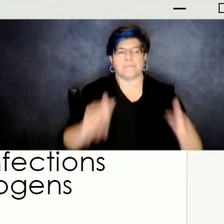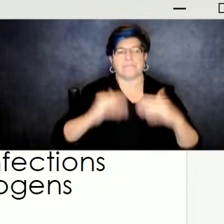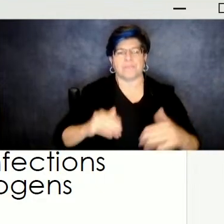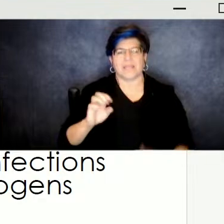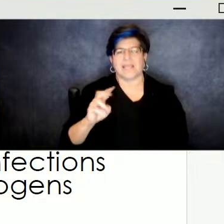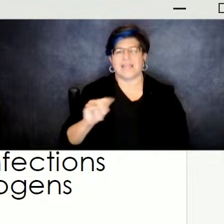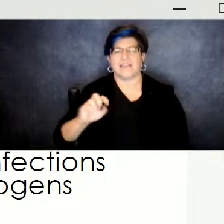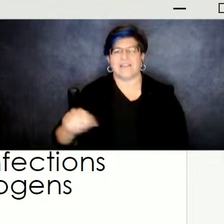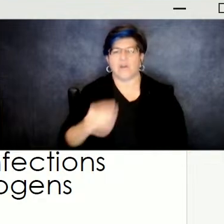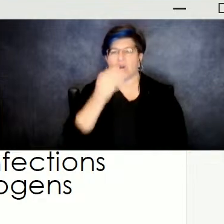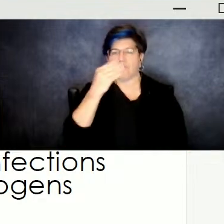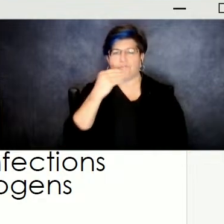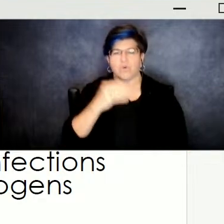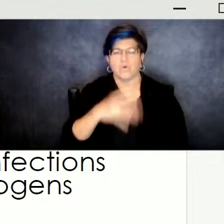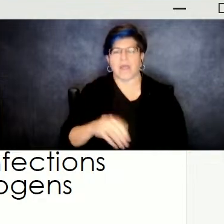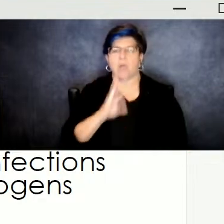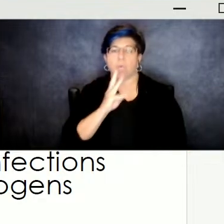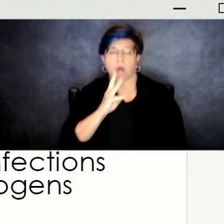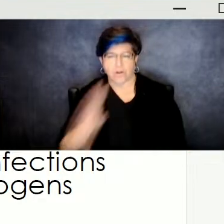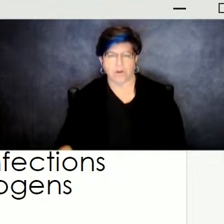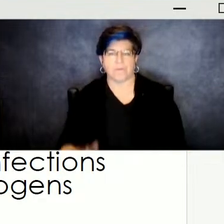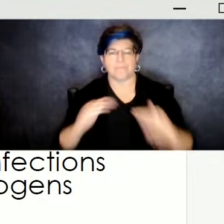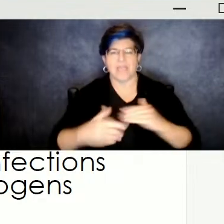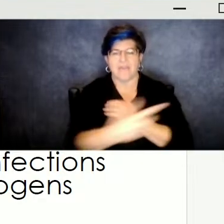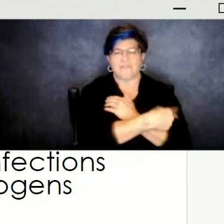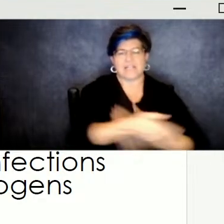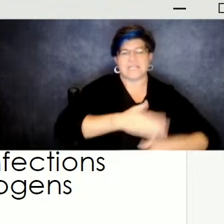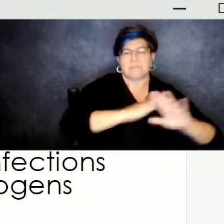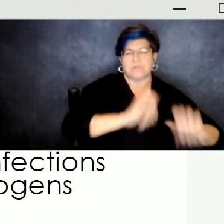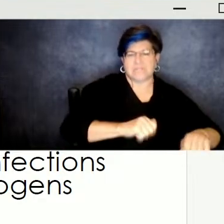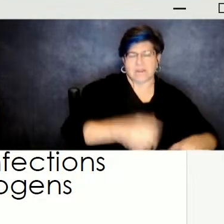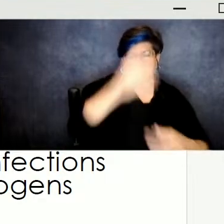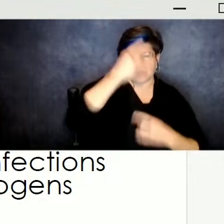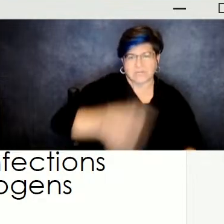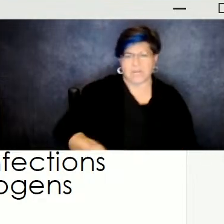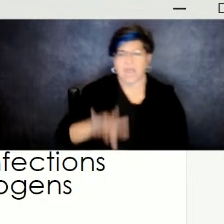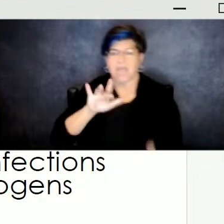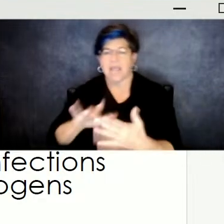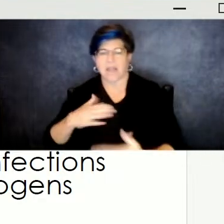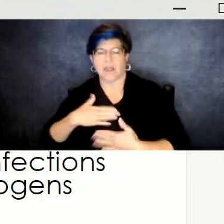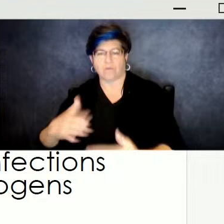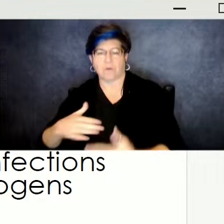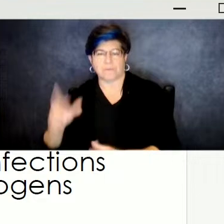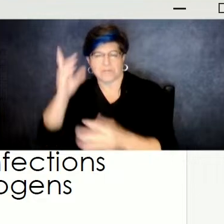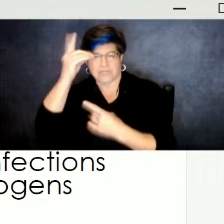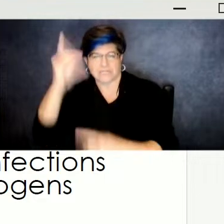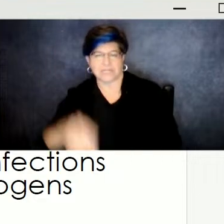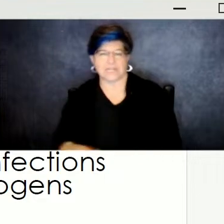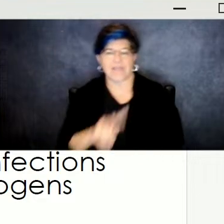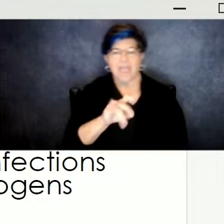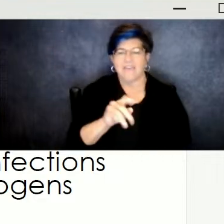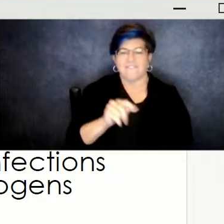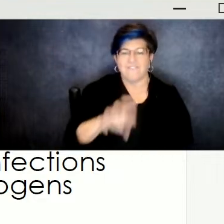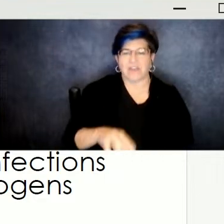ENTERIC FOODBORNE AND WATER BORNE ILLNESSES, VACCINE